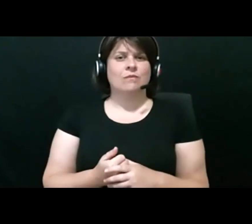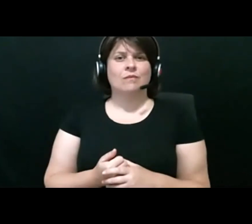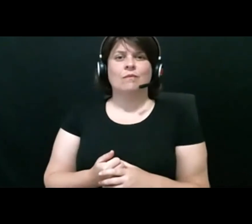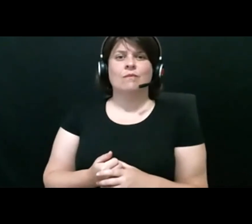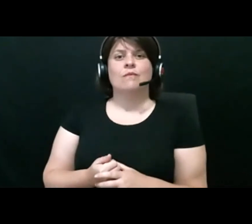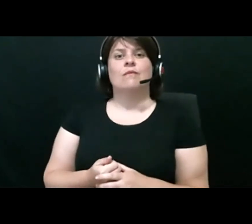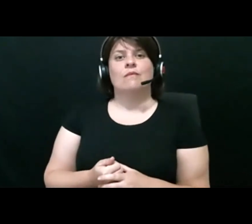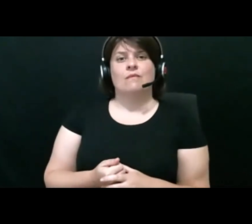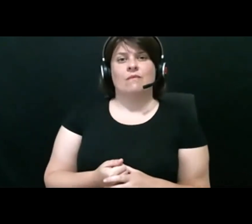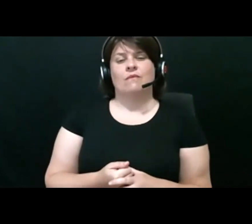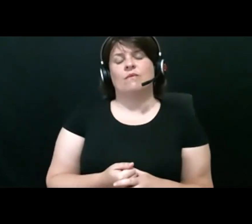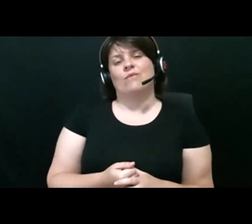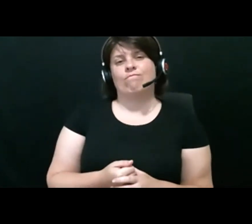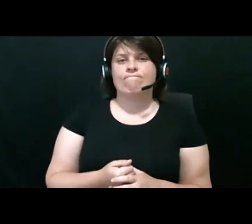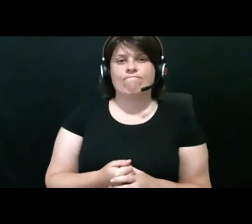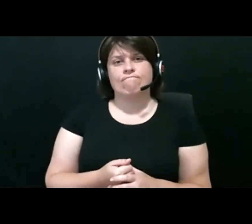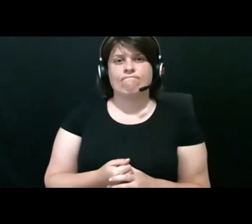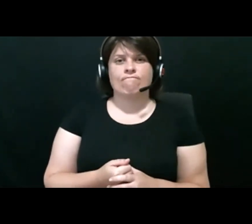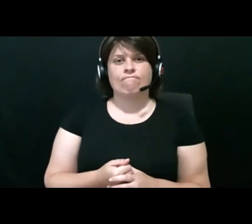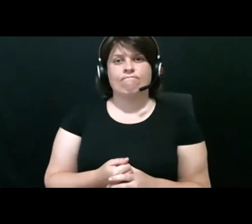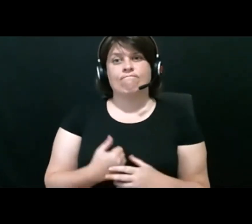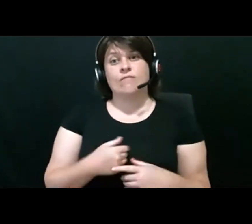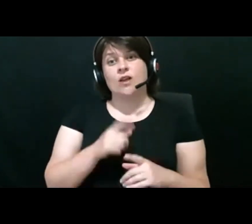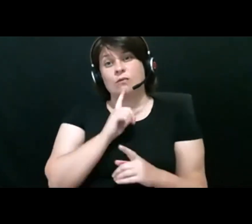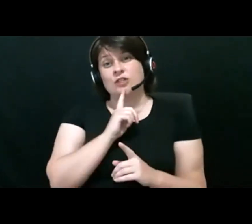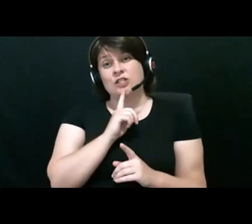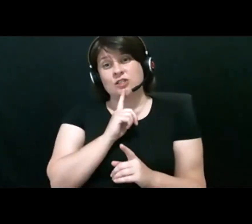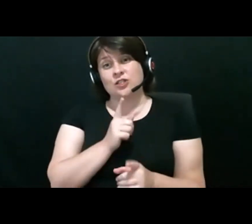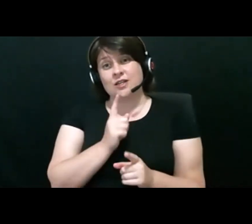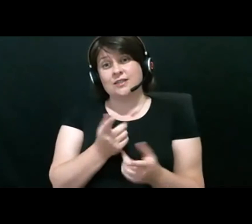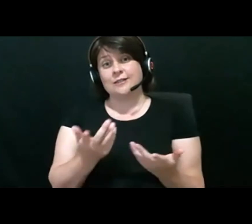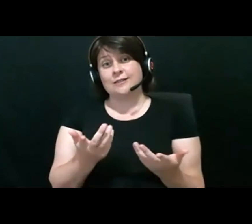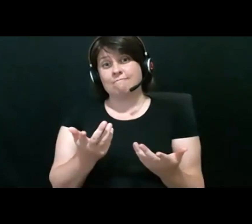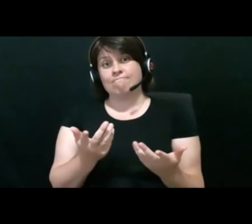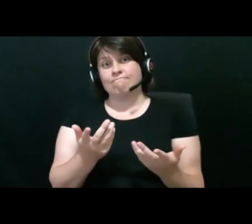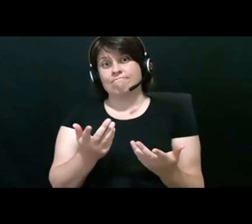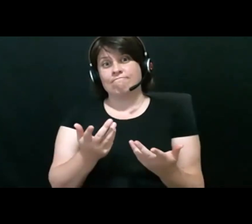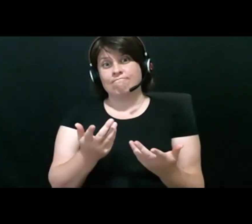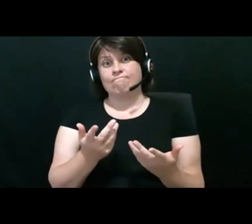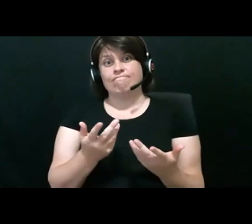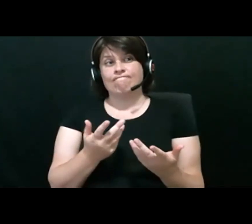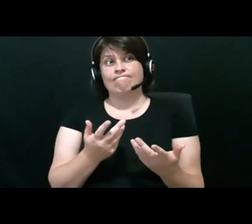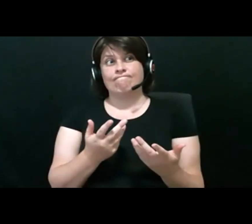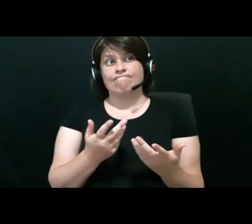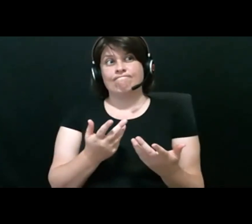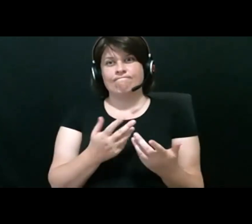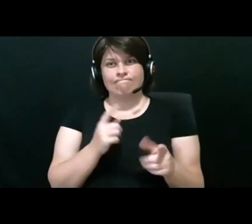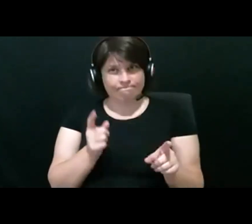I would suggest you keep pursuing those avenues until you're certain they don't make sense